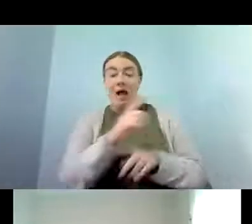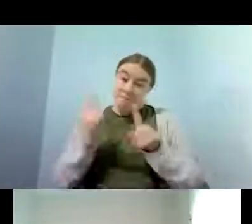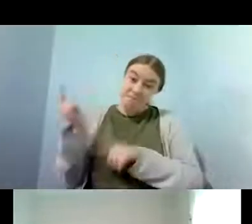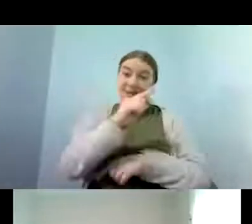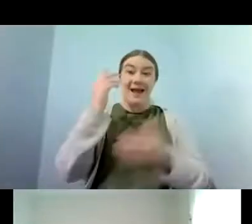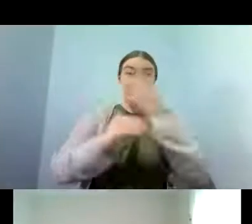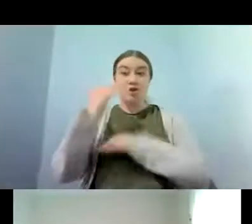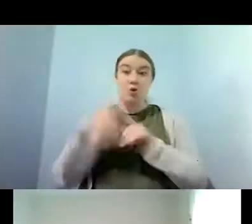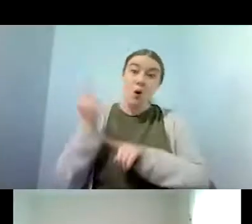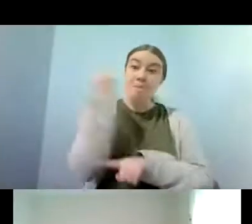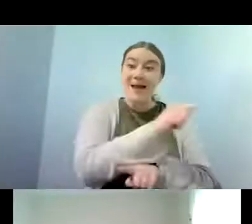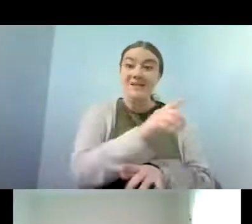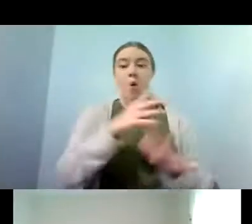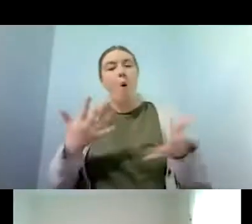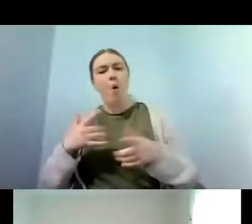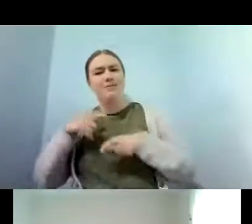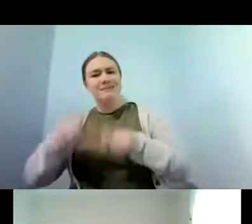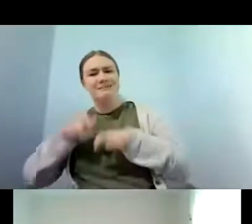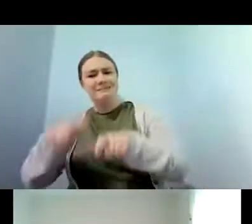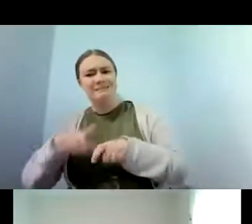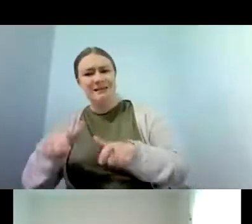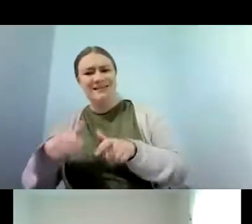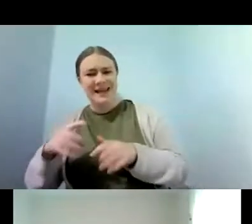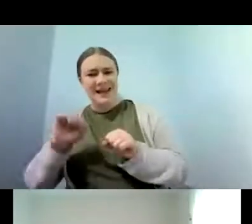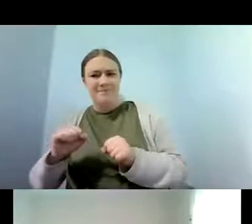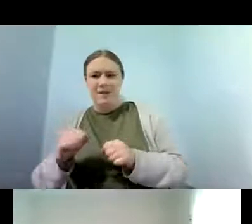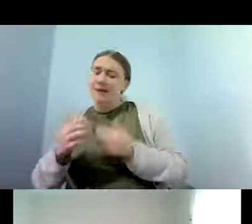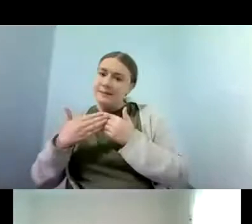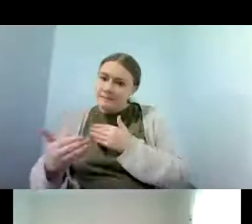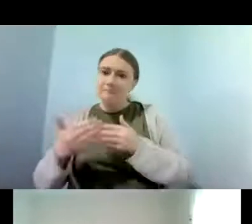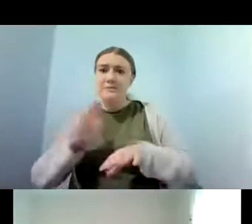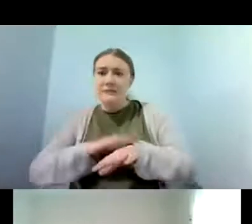spawning grounds when they get chance or is it going to take more time are they going to find new